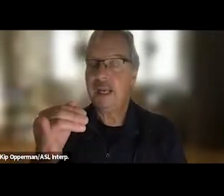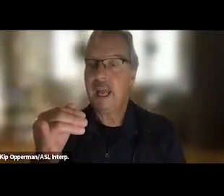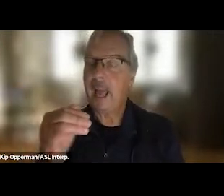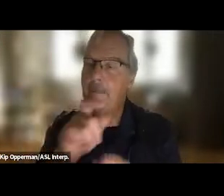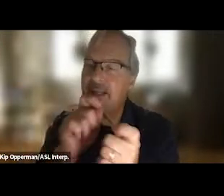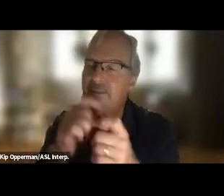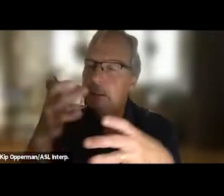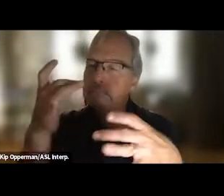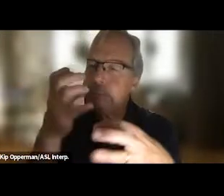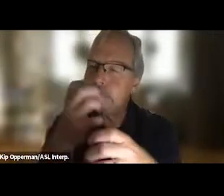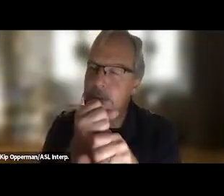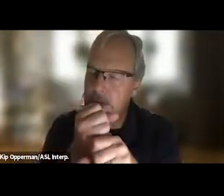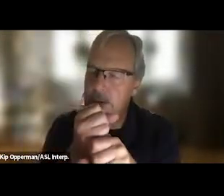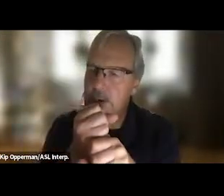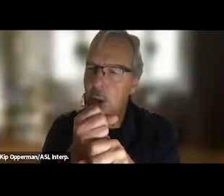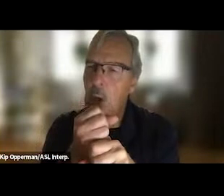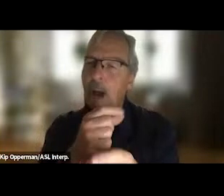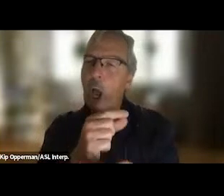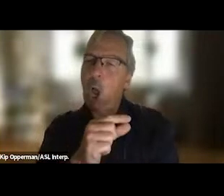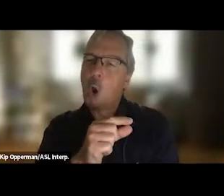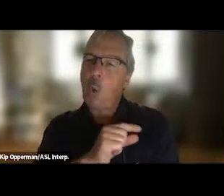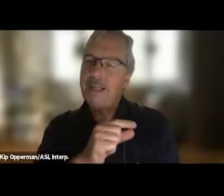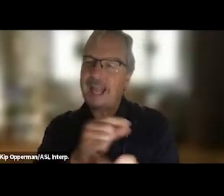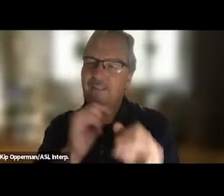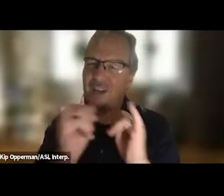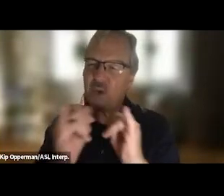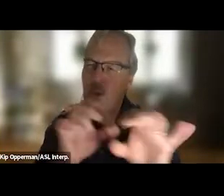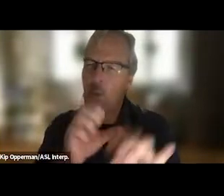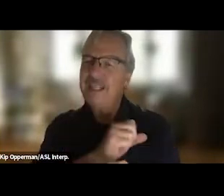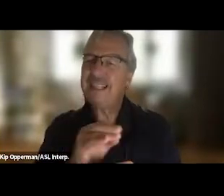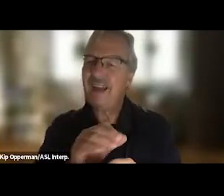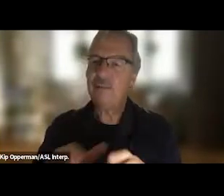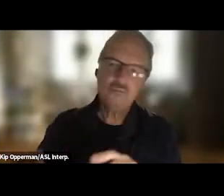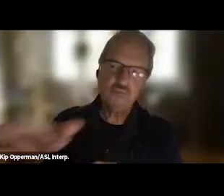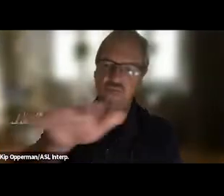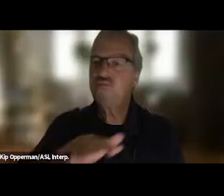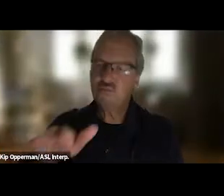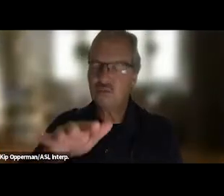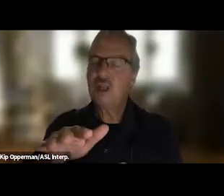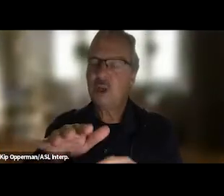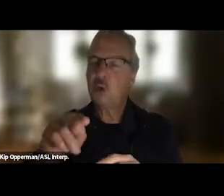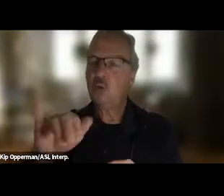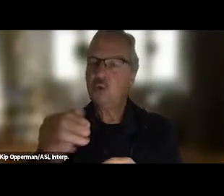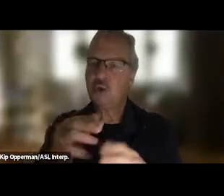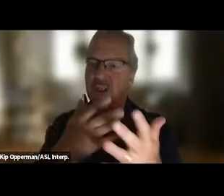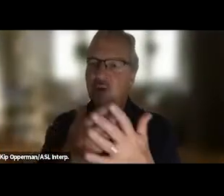from qualitative interviews that we conducted with staff across these New Jersey jails, specifically around barriers and facilitators